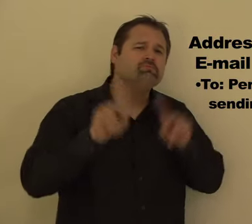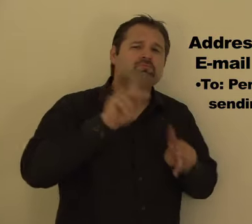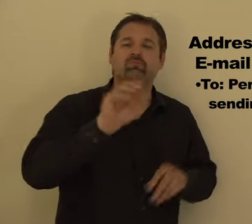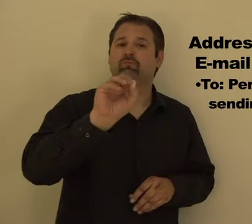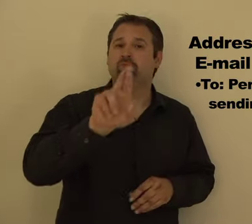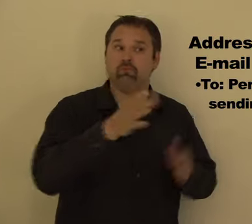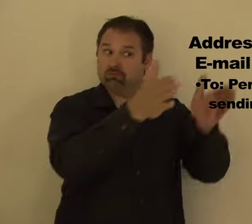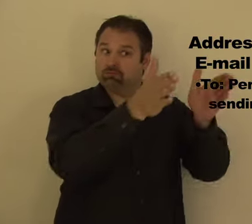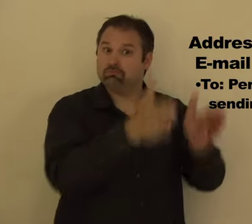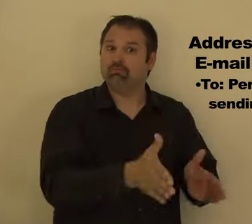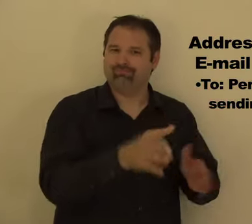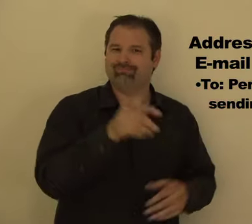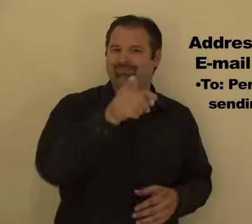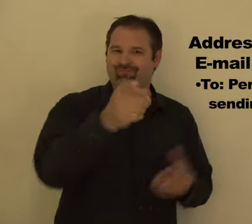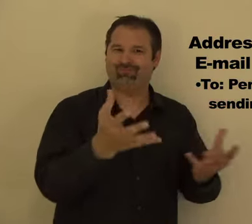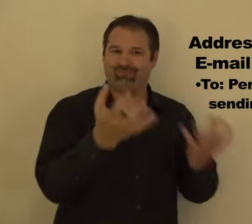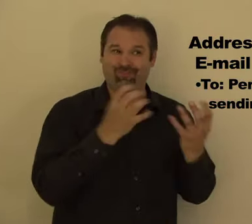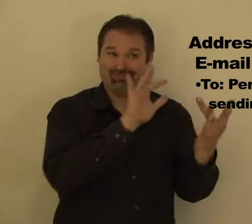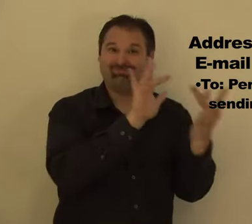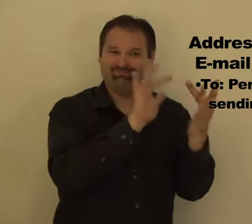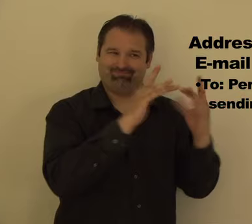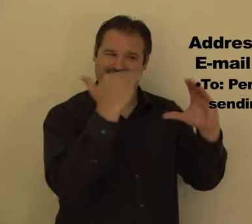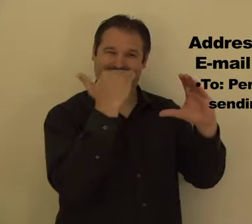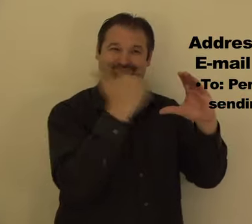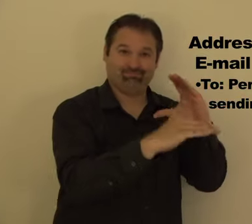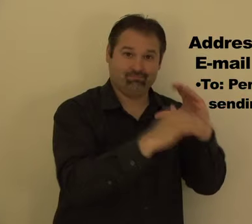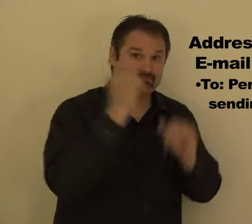to, and whom you expect to get a response from.